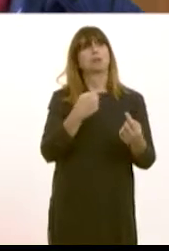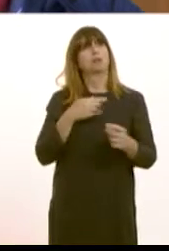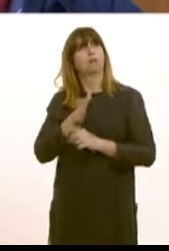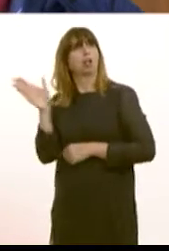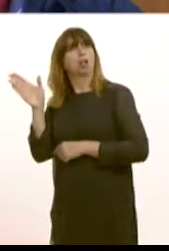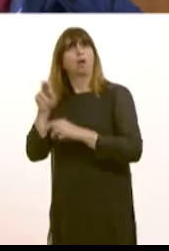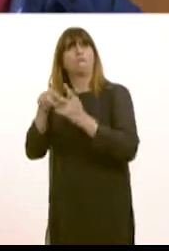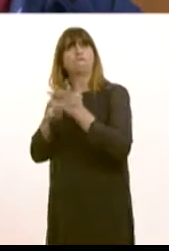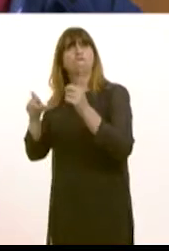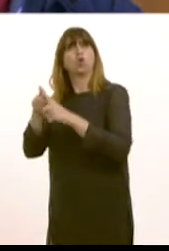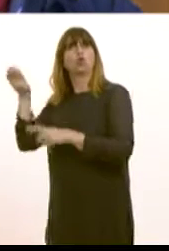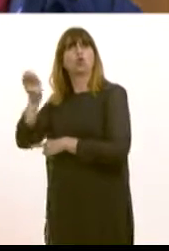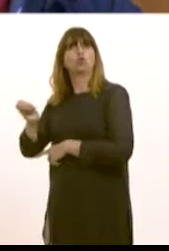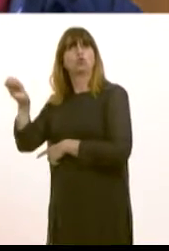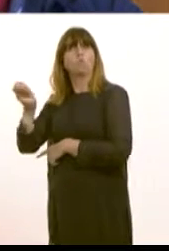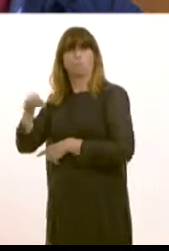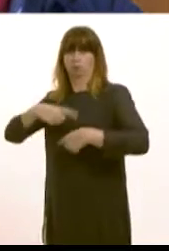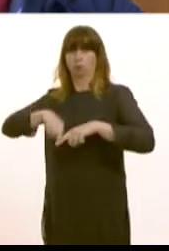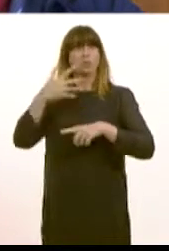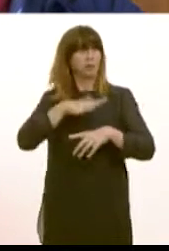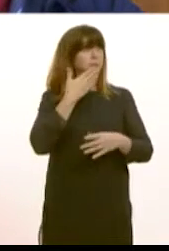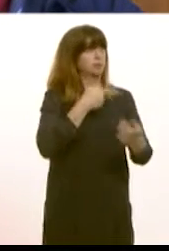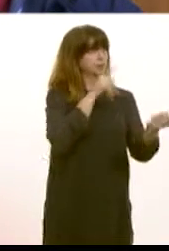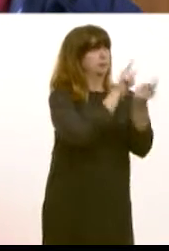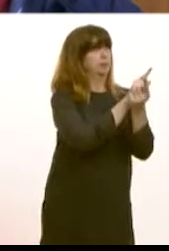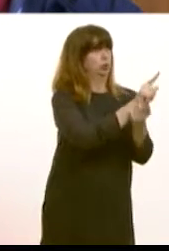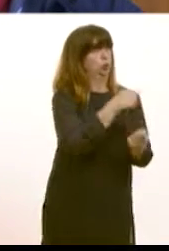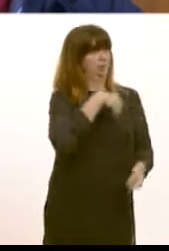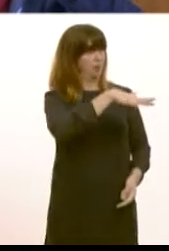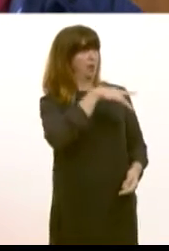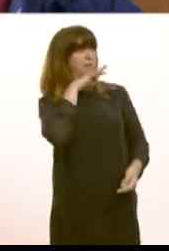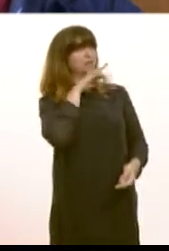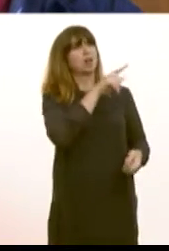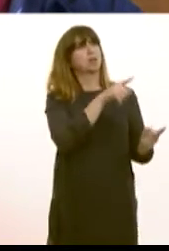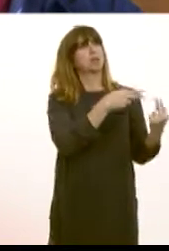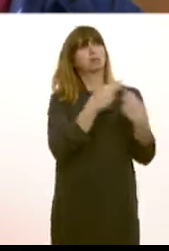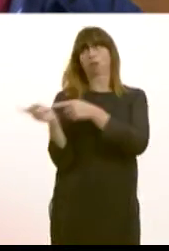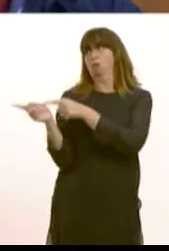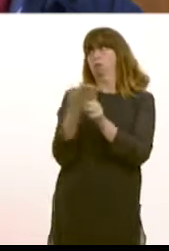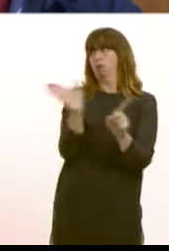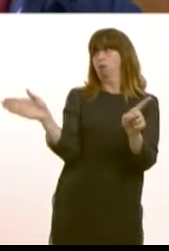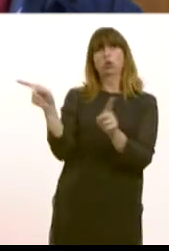So, the request was made to have a meeting with them. Carwyn Jones: In terms of the comment he made earlier on: itís quite clear that he hasnít